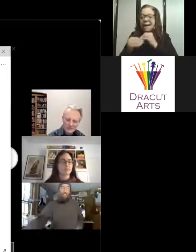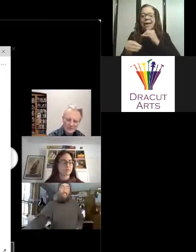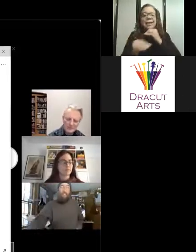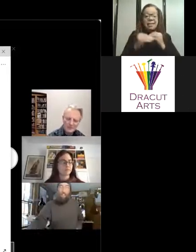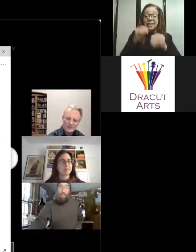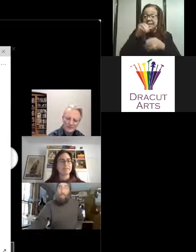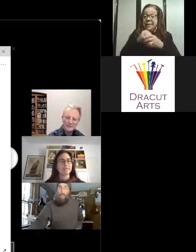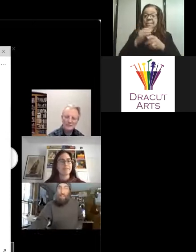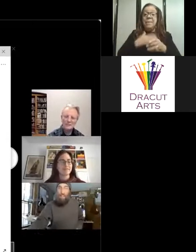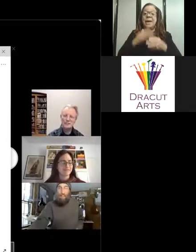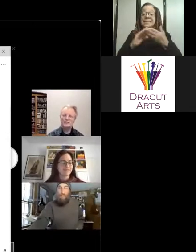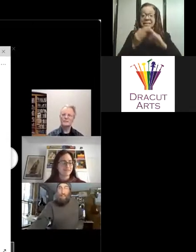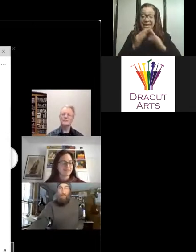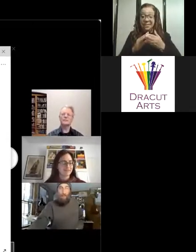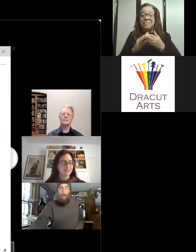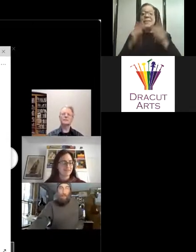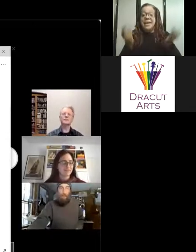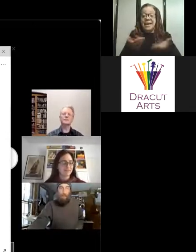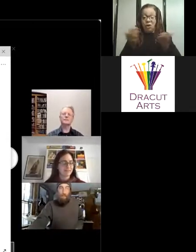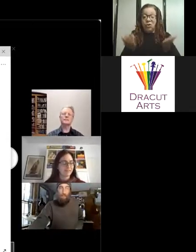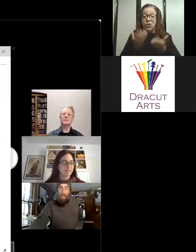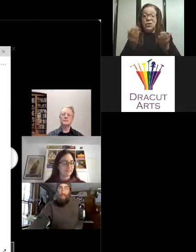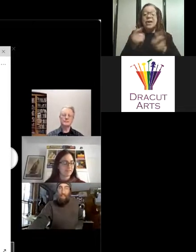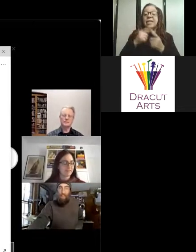uh, in the community here, and that Freeman Colby might have seen that.